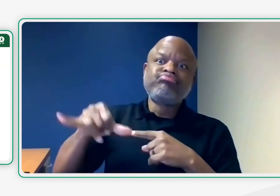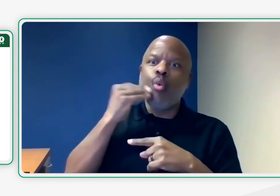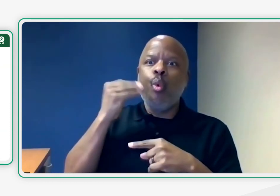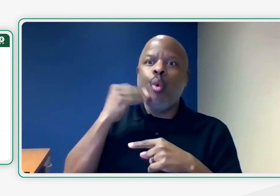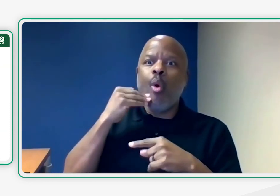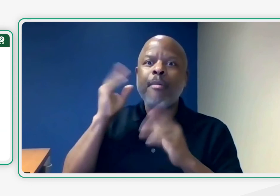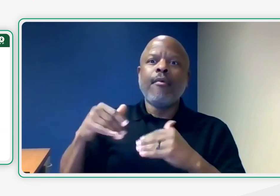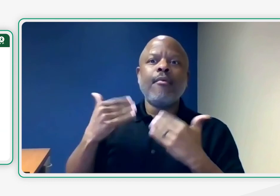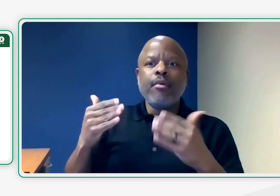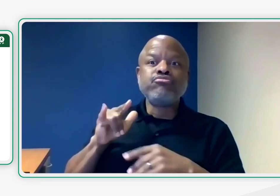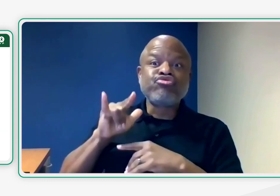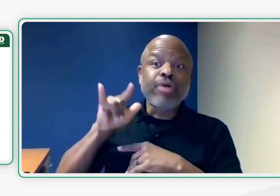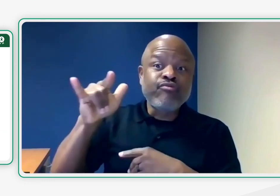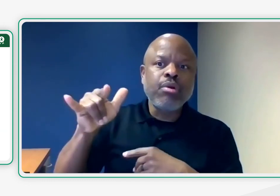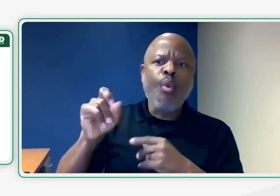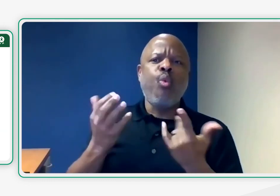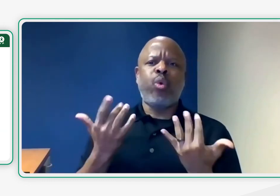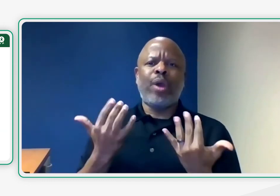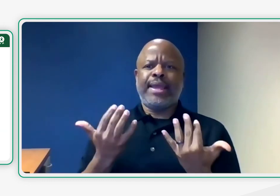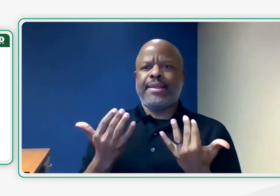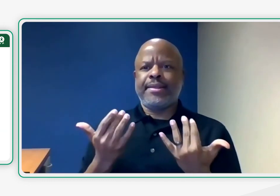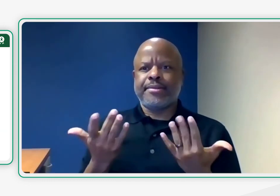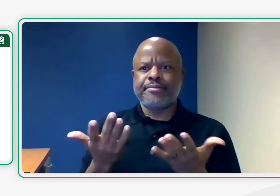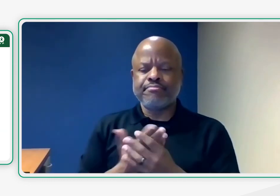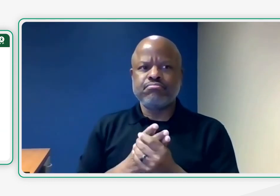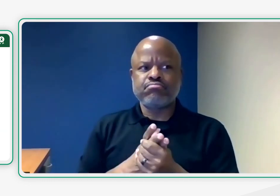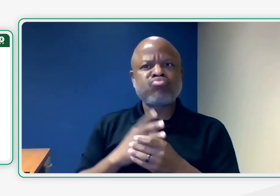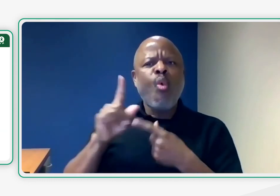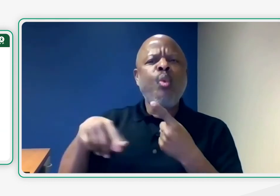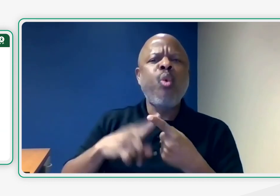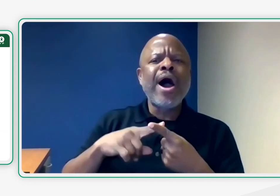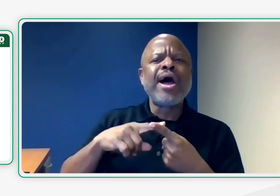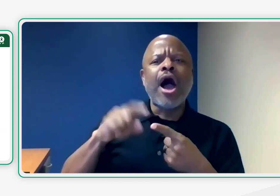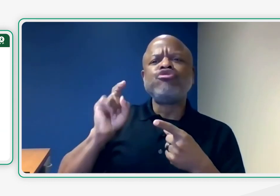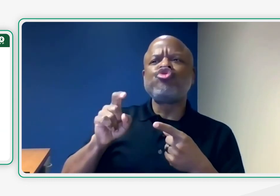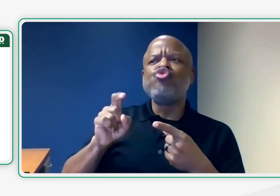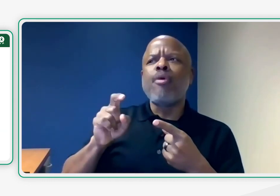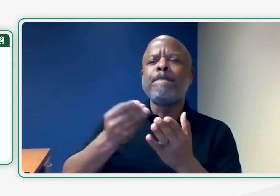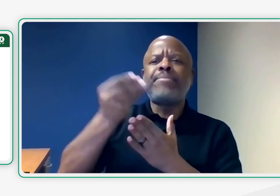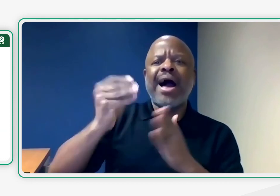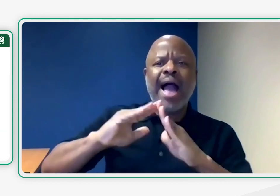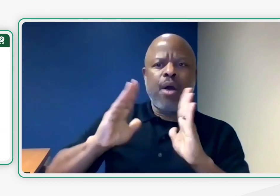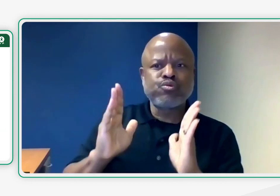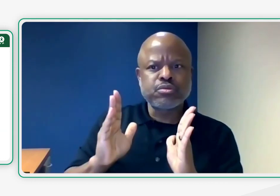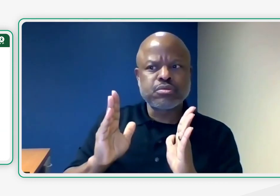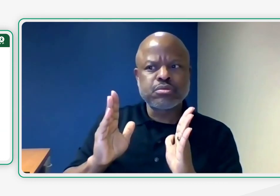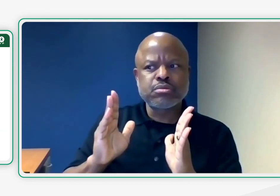Do we want to go ahead and travel, or stay home and wait? It's thinking about the future.